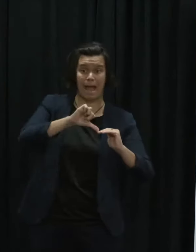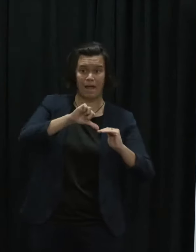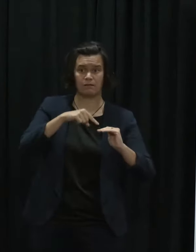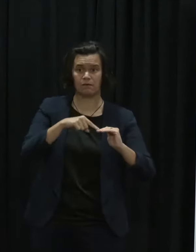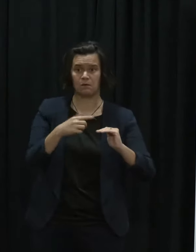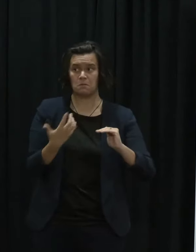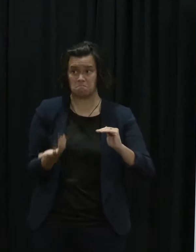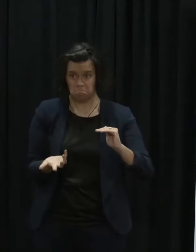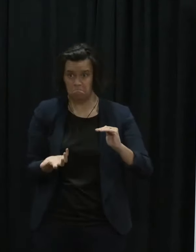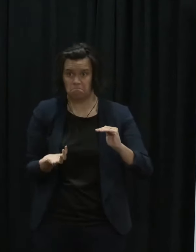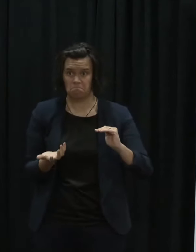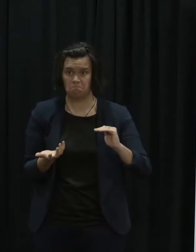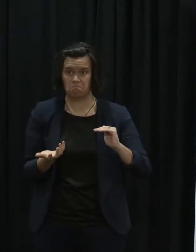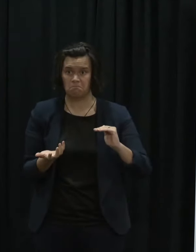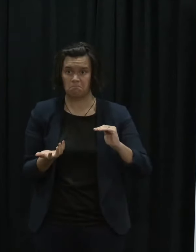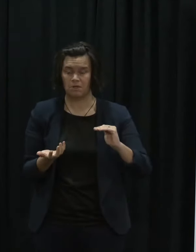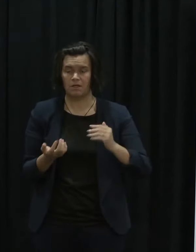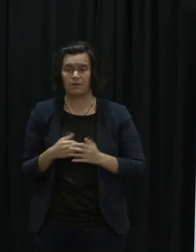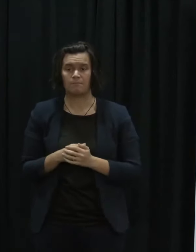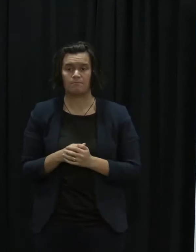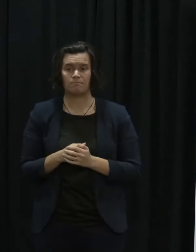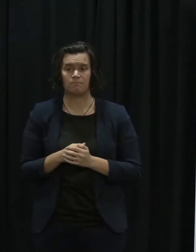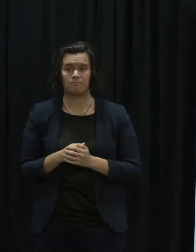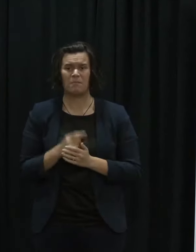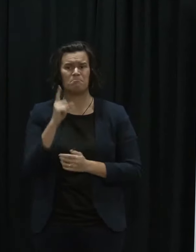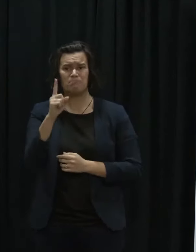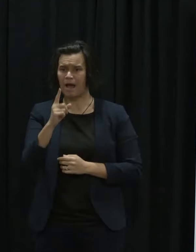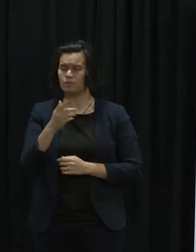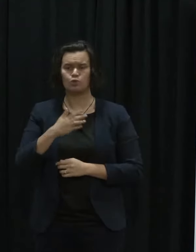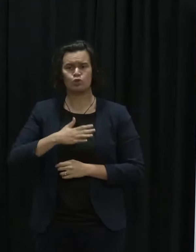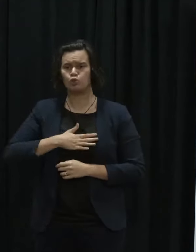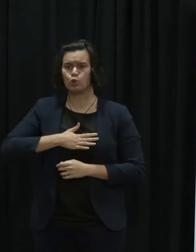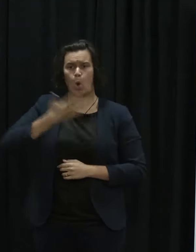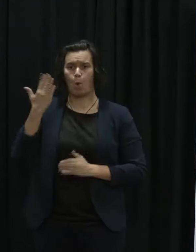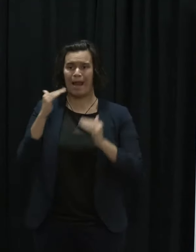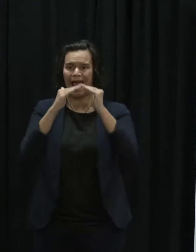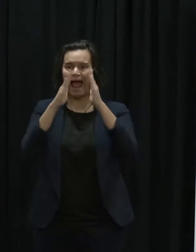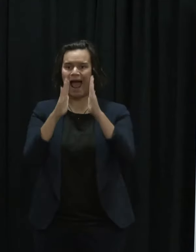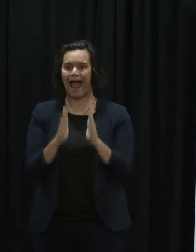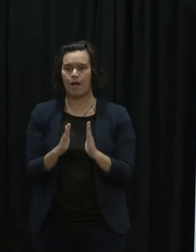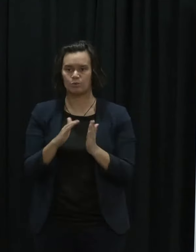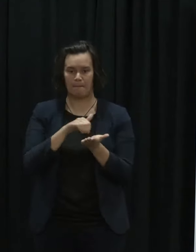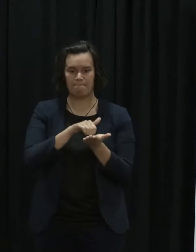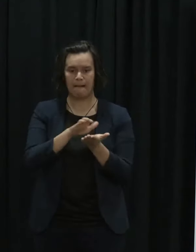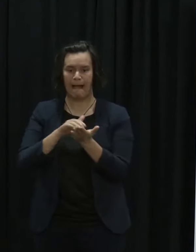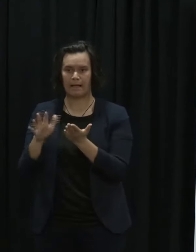that 12 month period. No one is arguing from our perspective that a collapse in